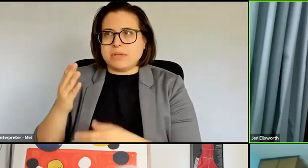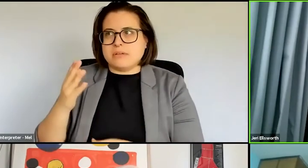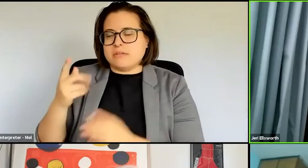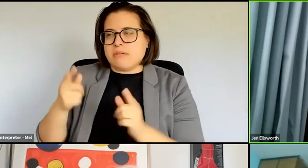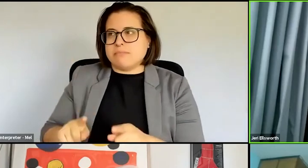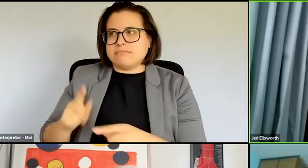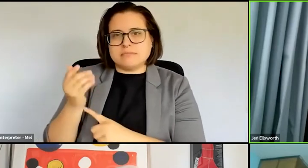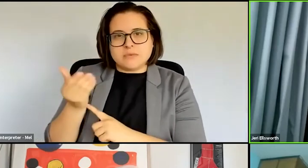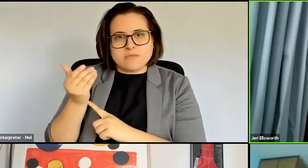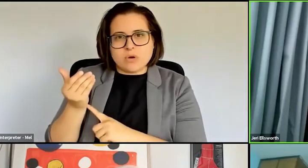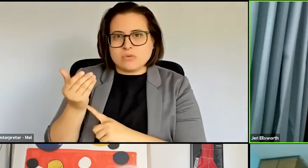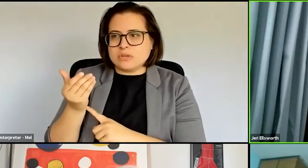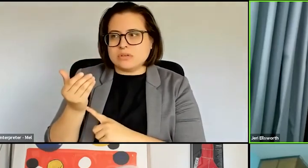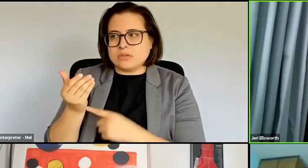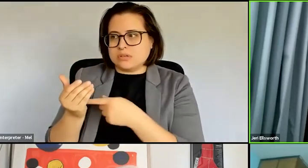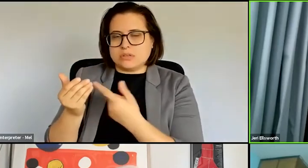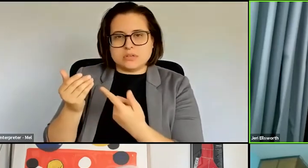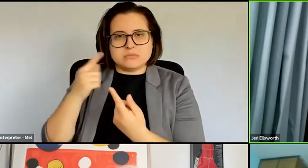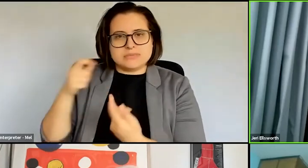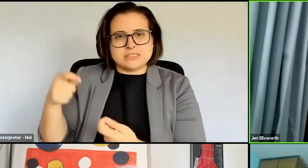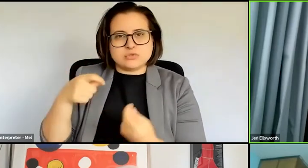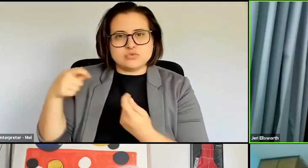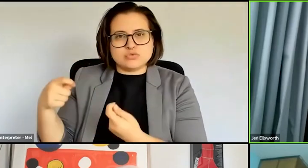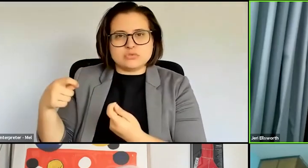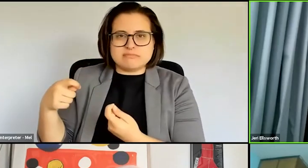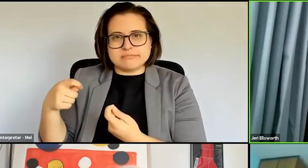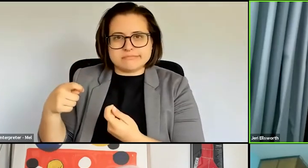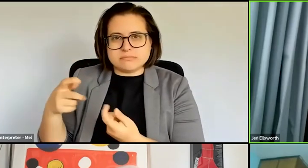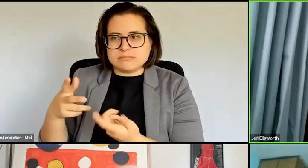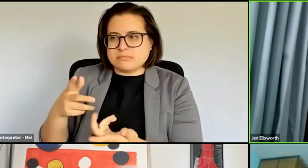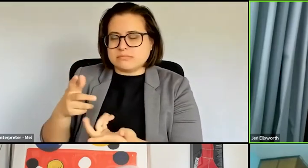maybe it doesn't have appropriate sensors to grab this telemetry to analyze, but there's going to